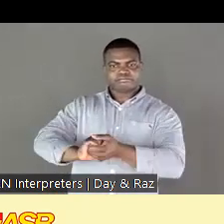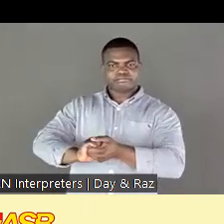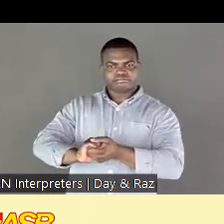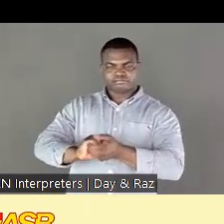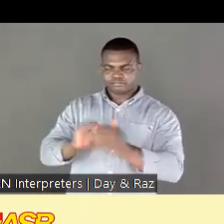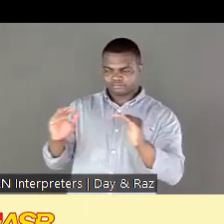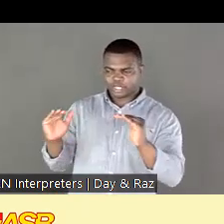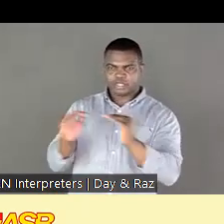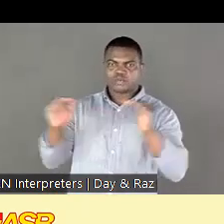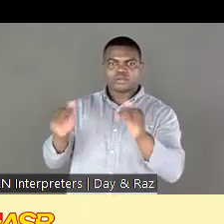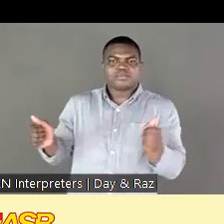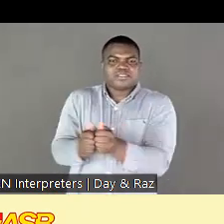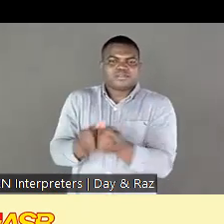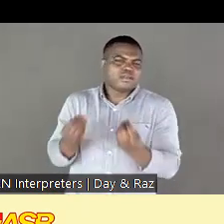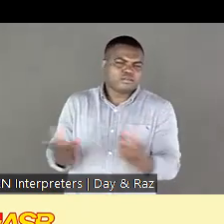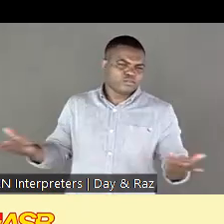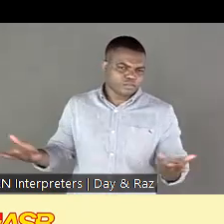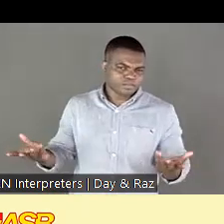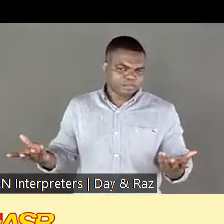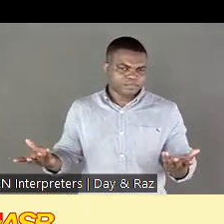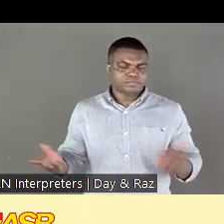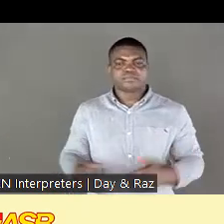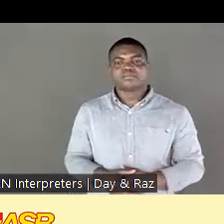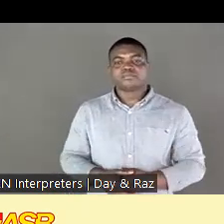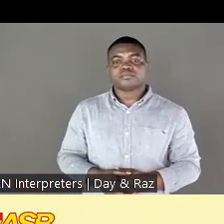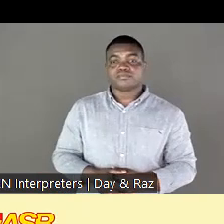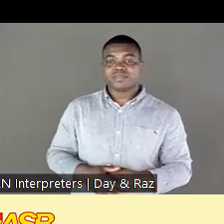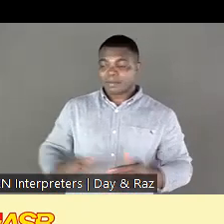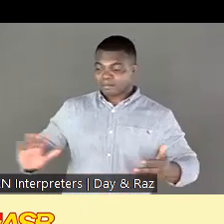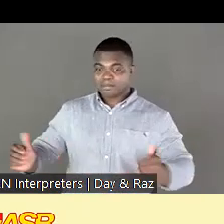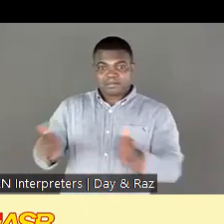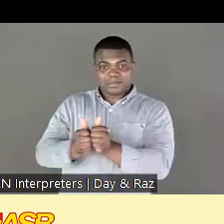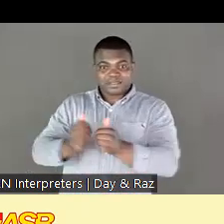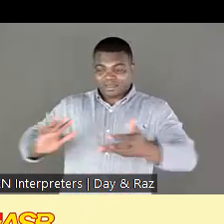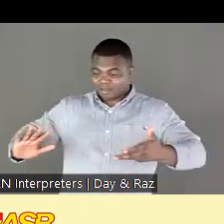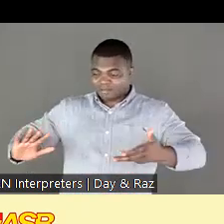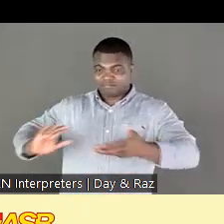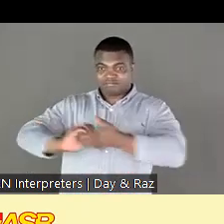can access the necessary resources, including financial resources, and they can have control